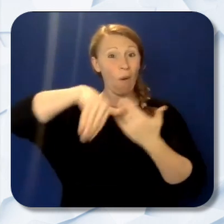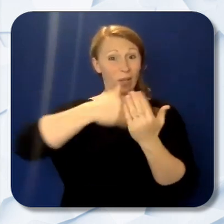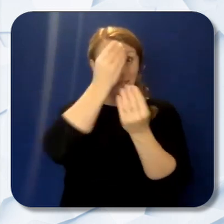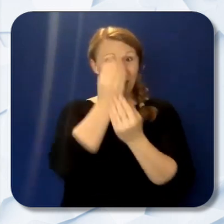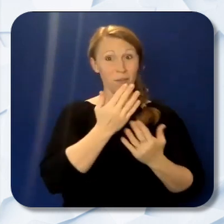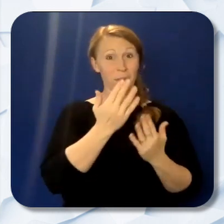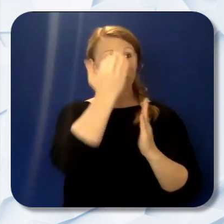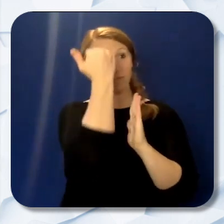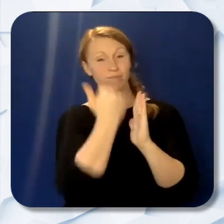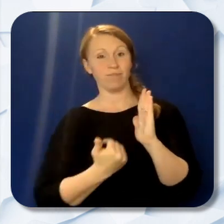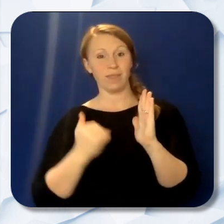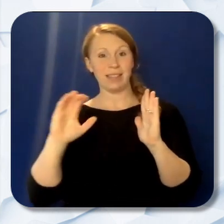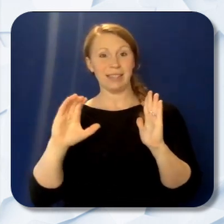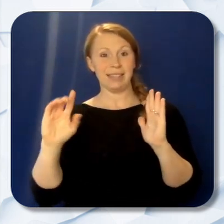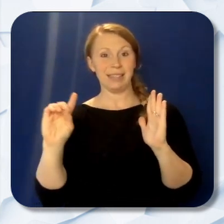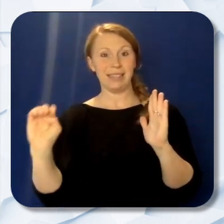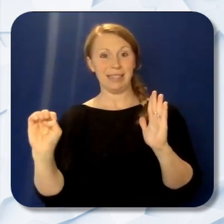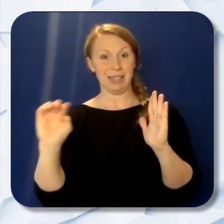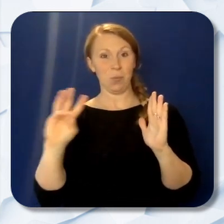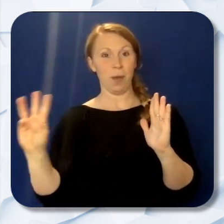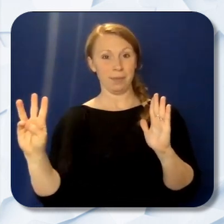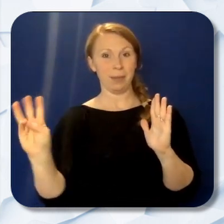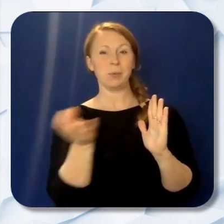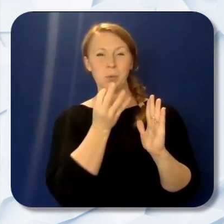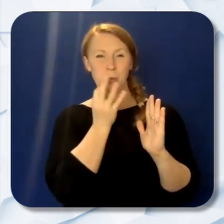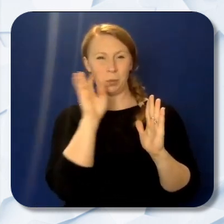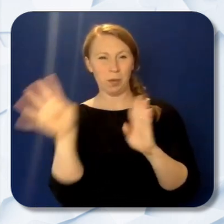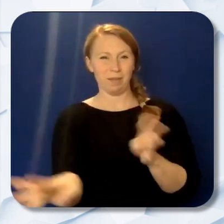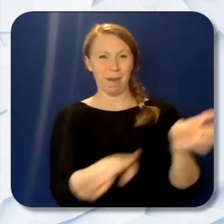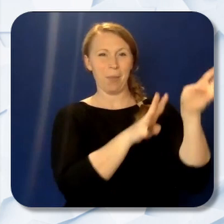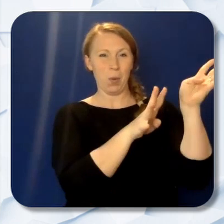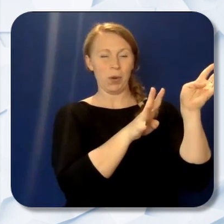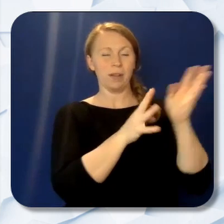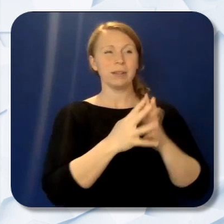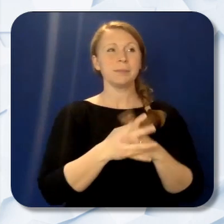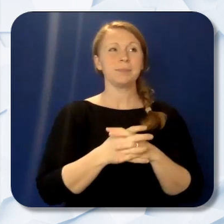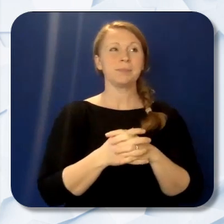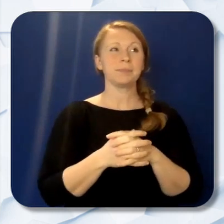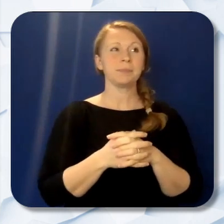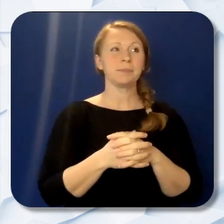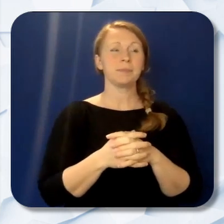website uh shortly. We do need to uh make sure that it uh meets Ada requirements.